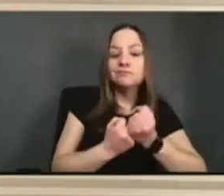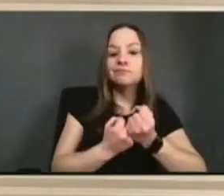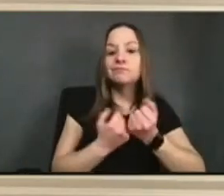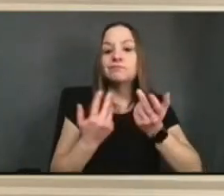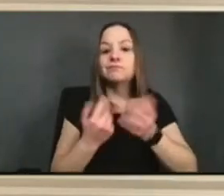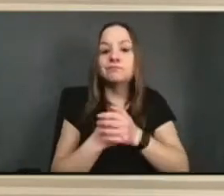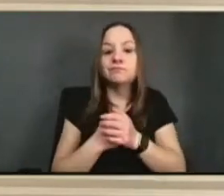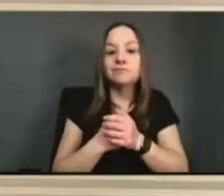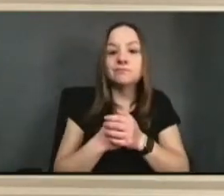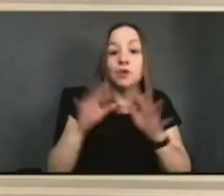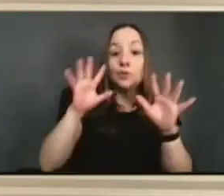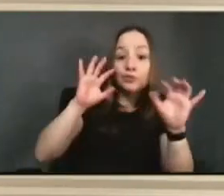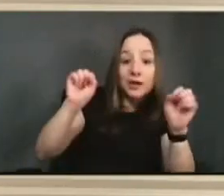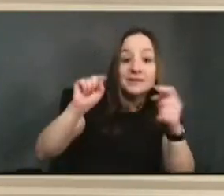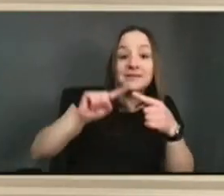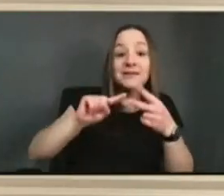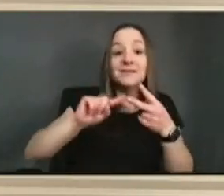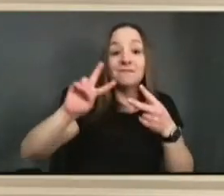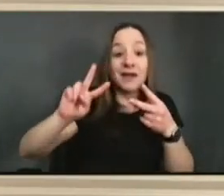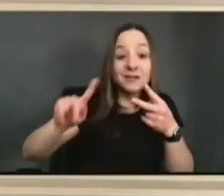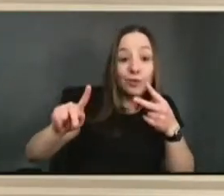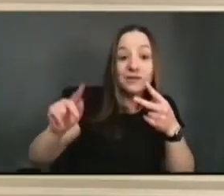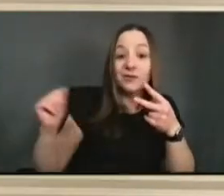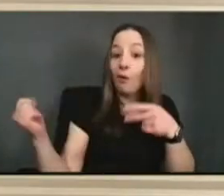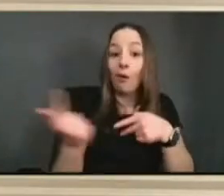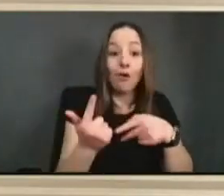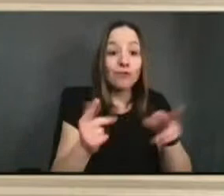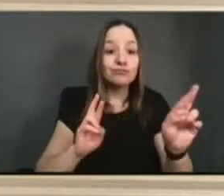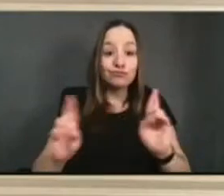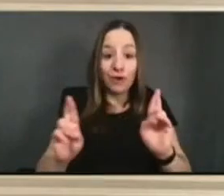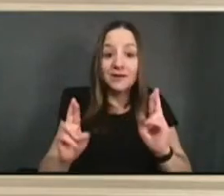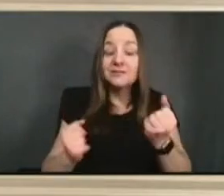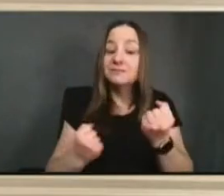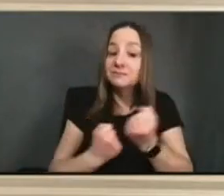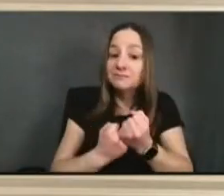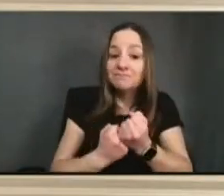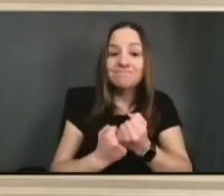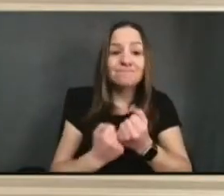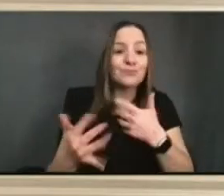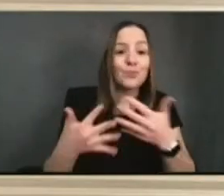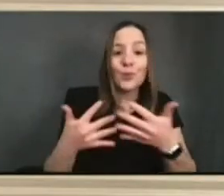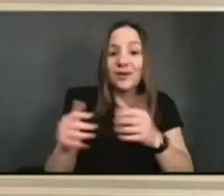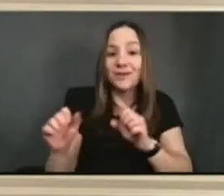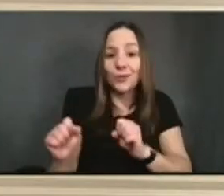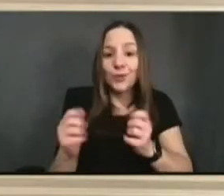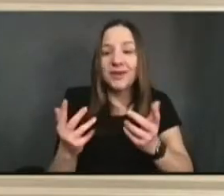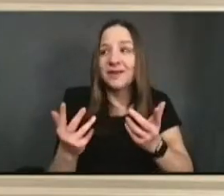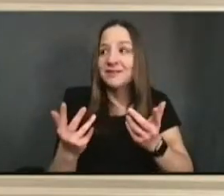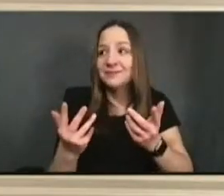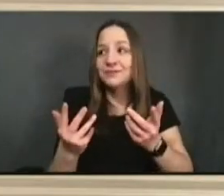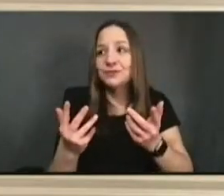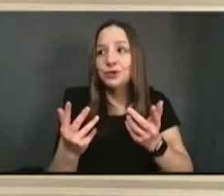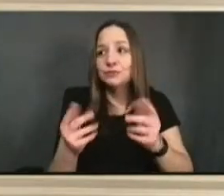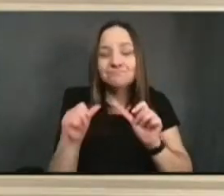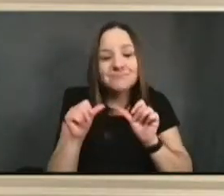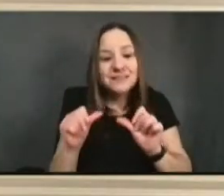with council President Albert knows Cancel vice president class and all of us on the